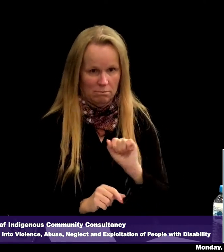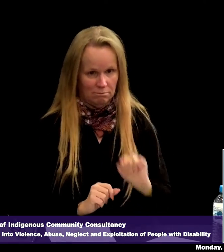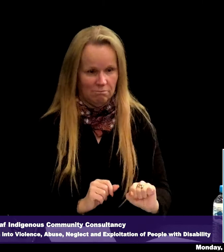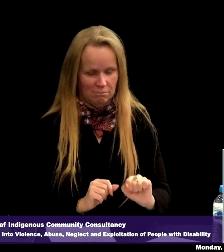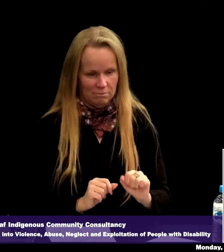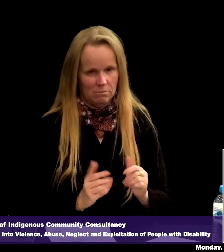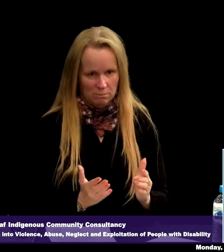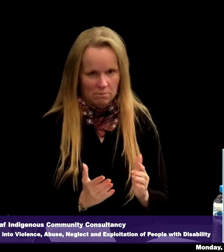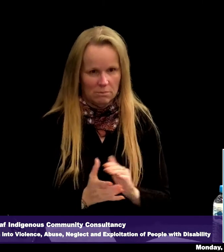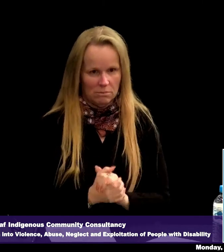He's a proud Aboriginal man.